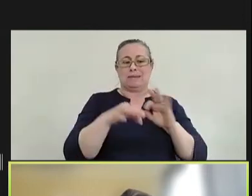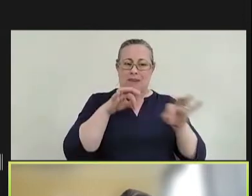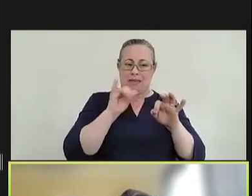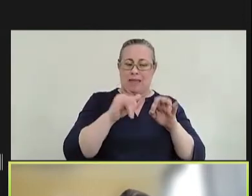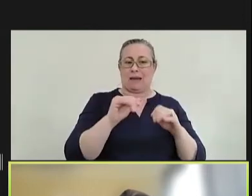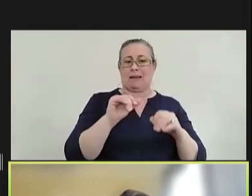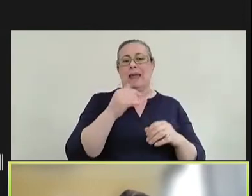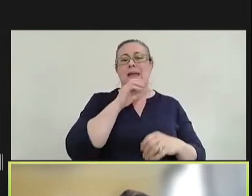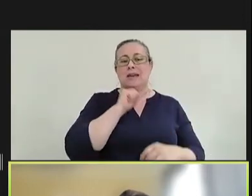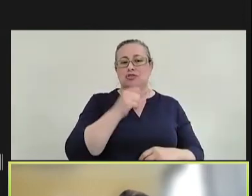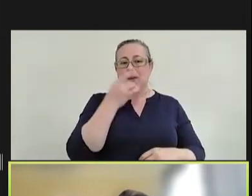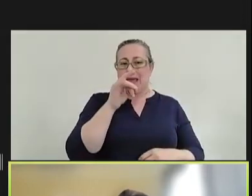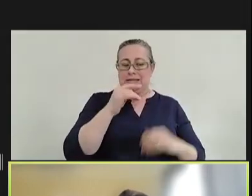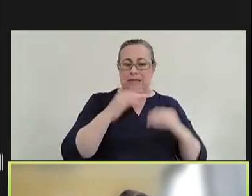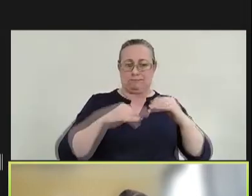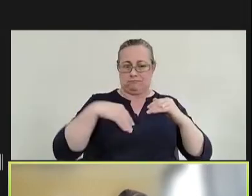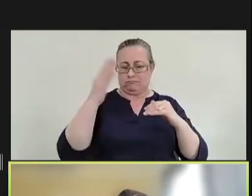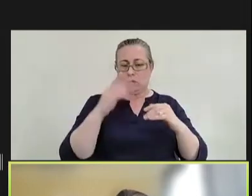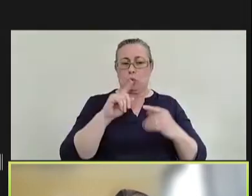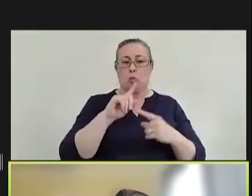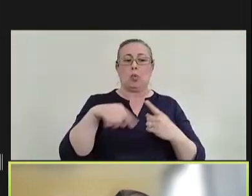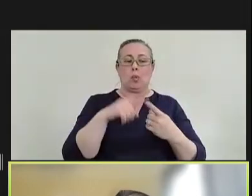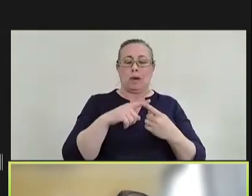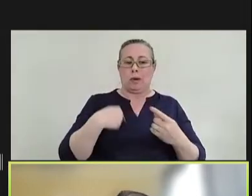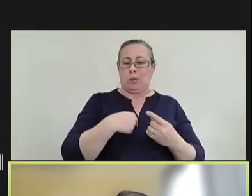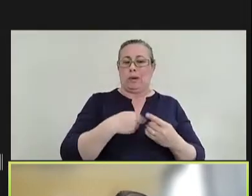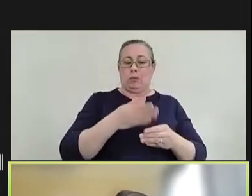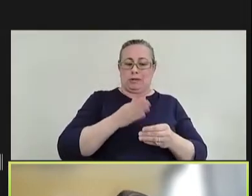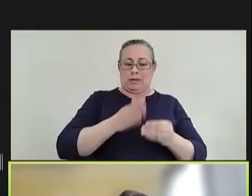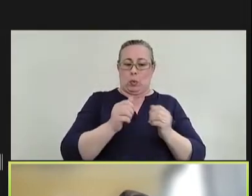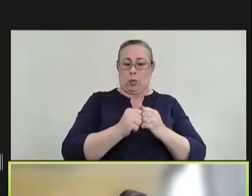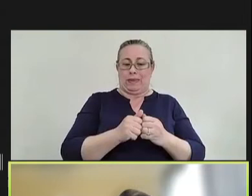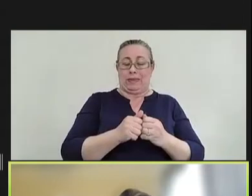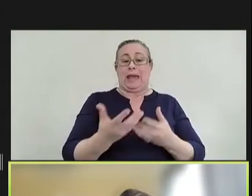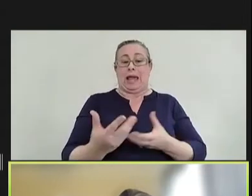when we were done with inclusion and exclusion criteria, it left us with about 60 million